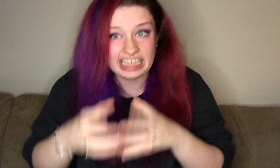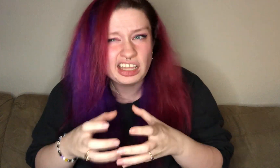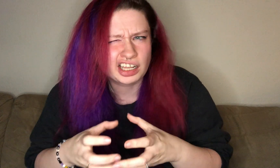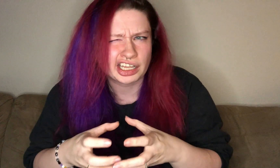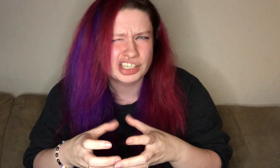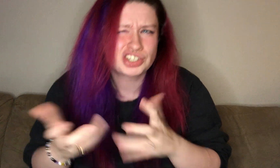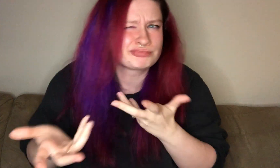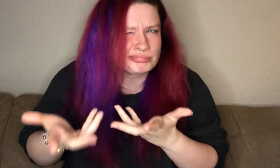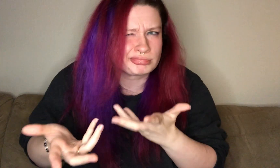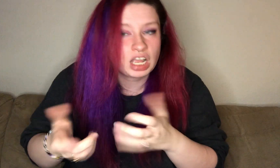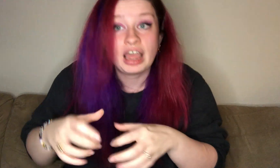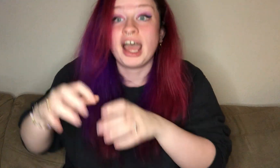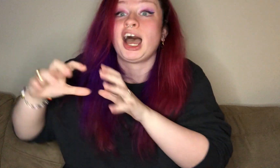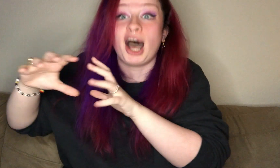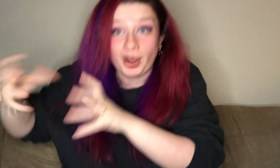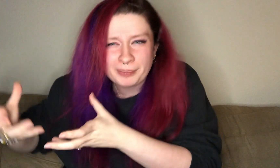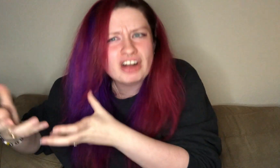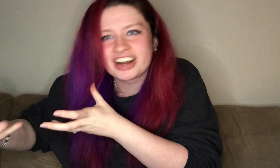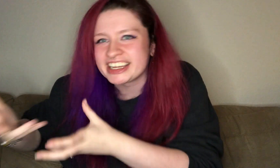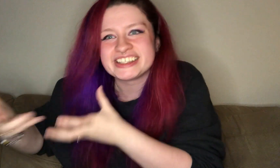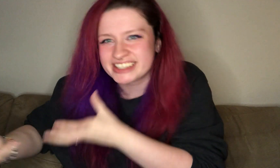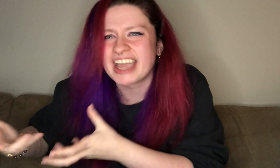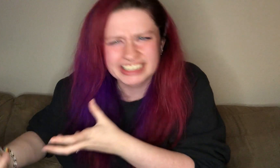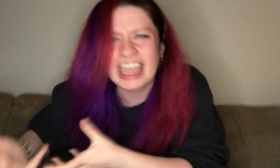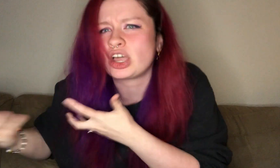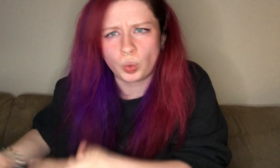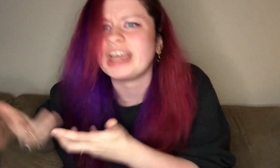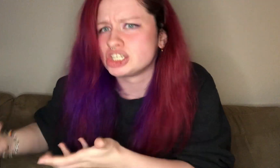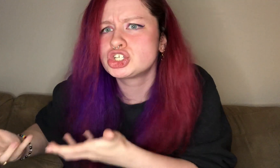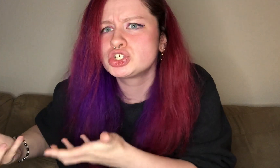english american sign language